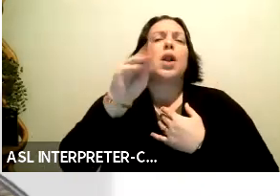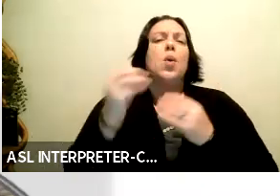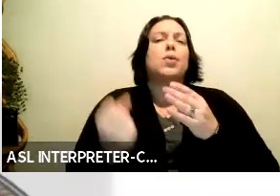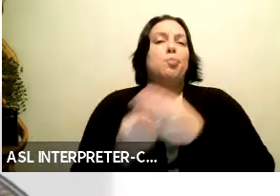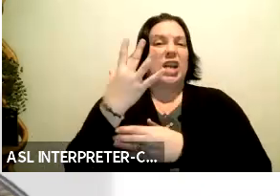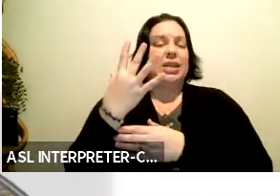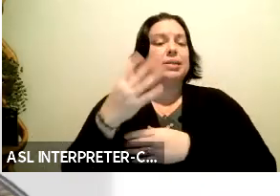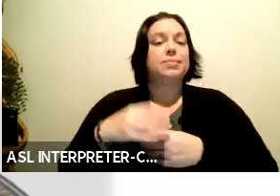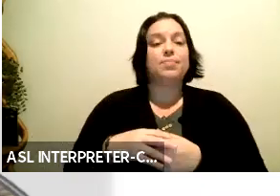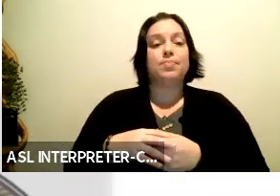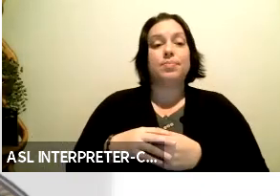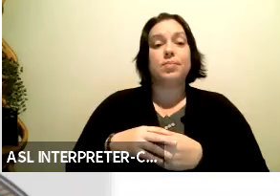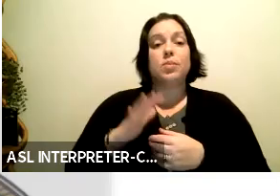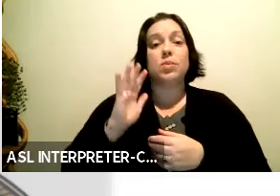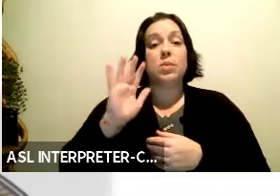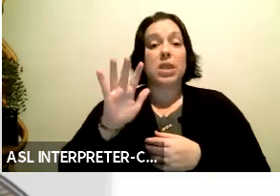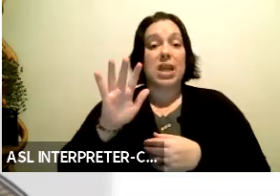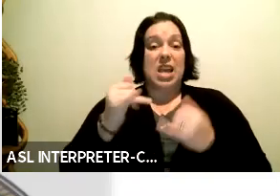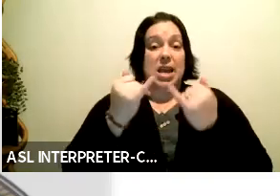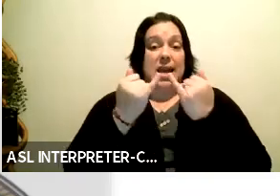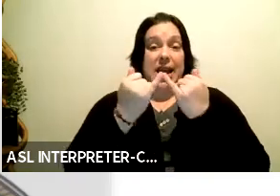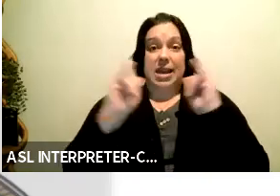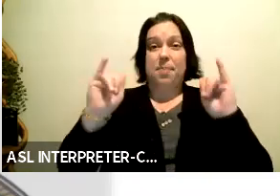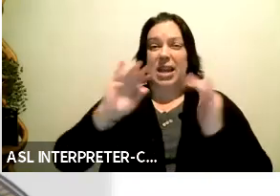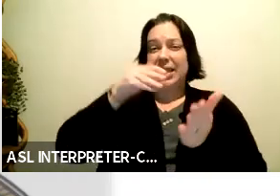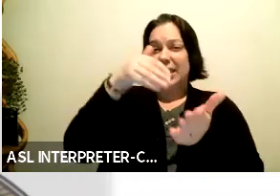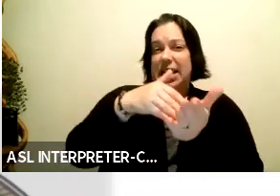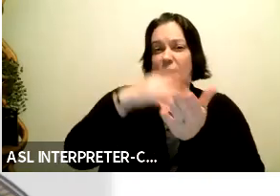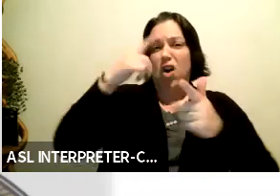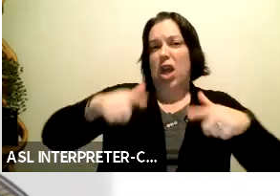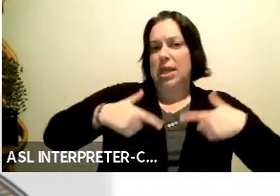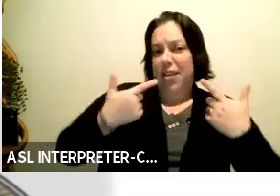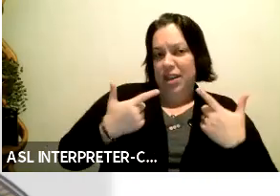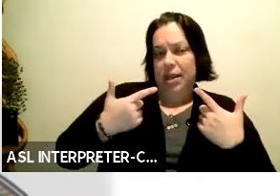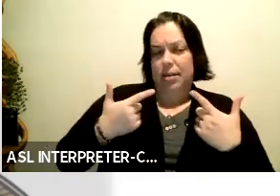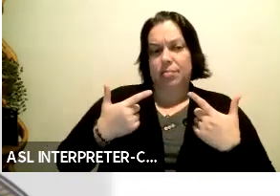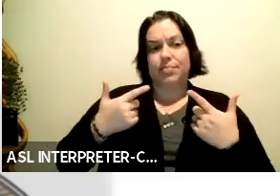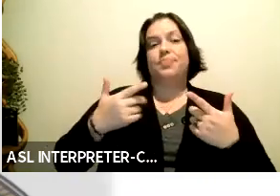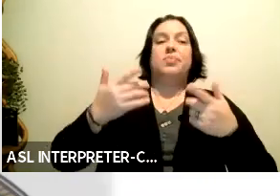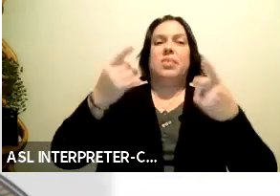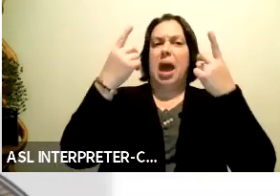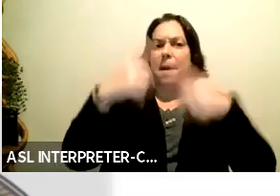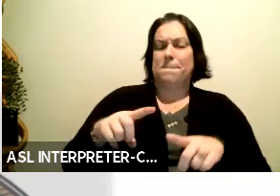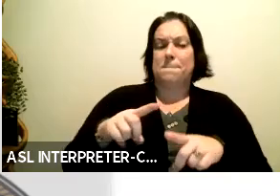for Independent Living called The Independent Center, noticed there was different needs that